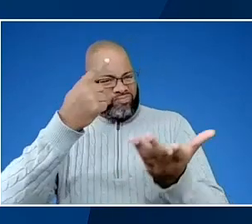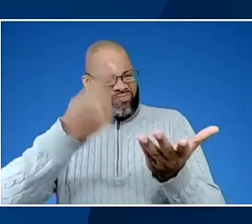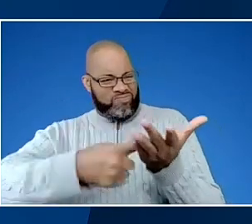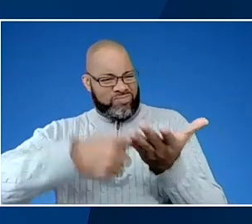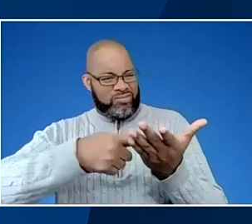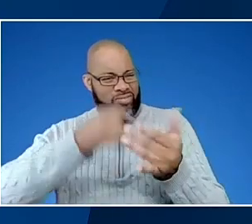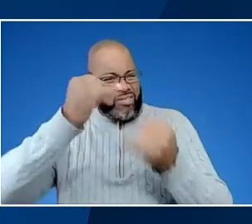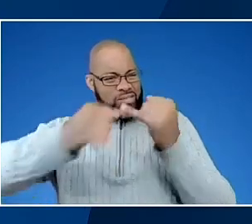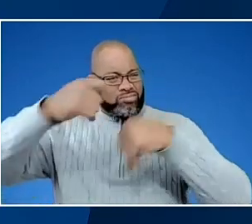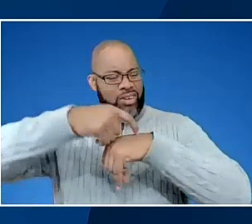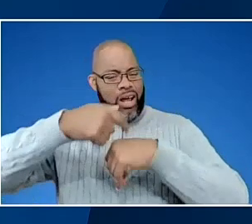Thank you.